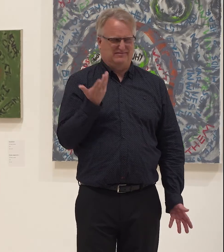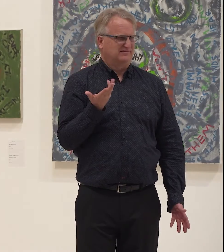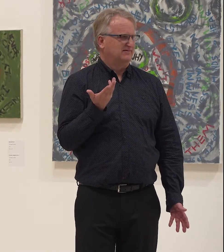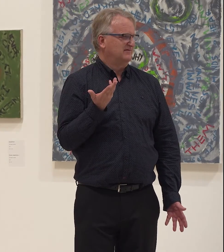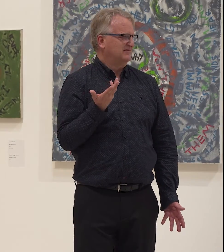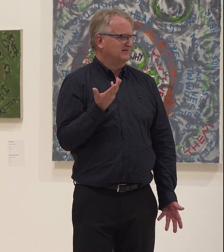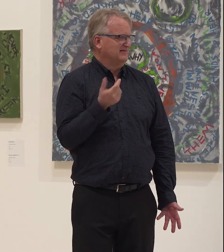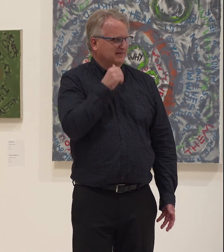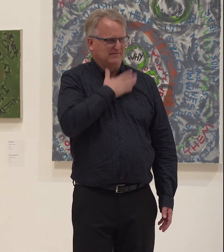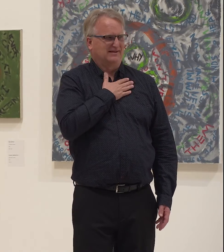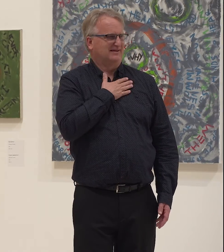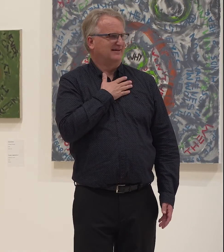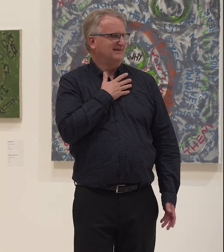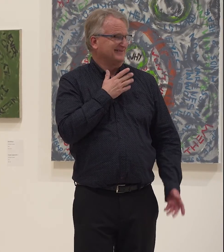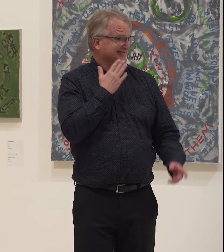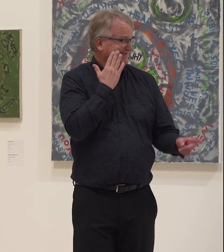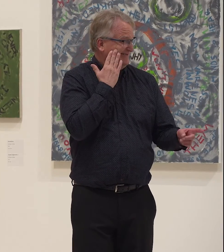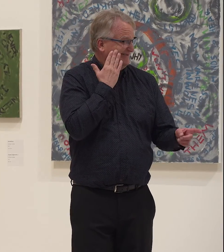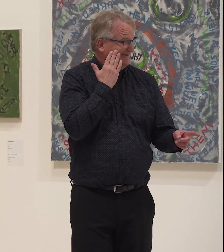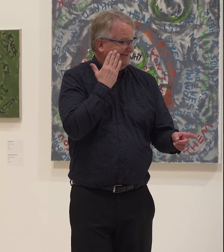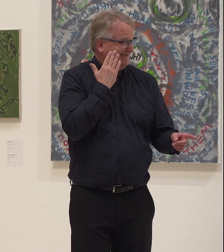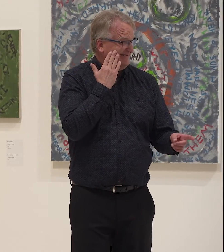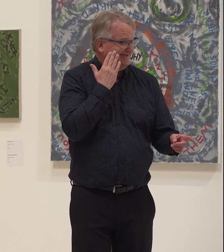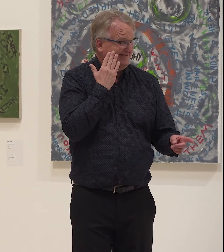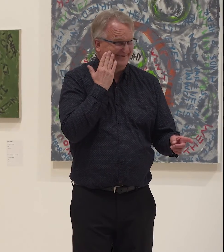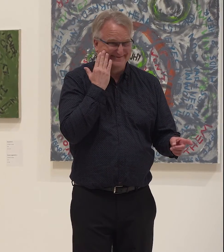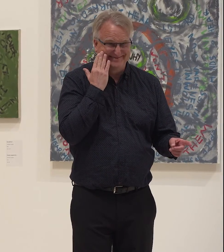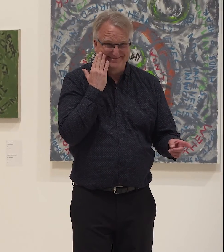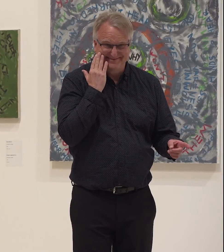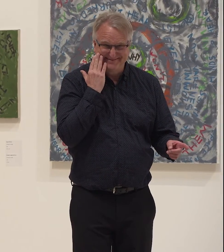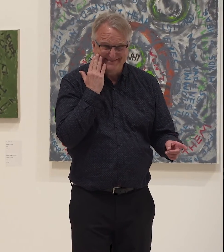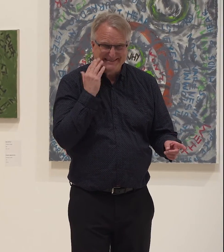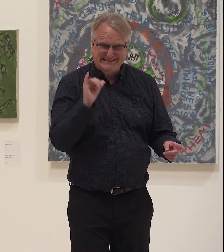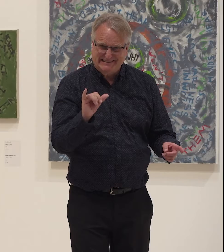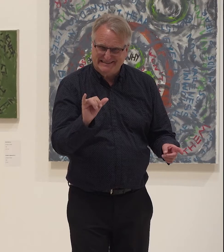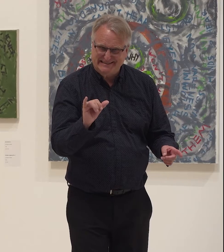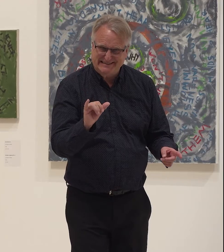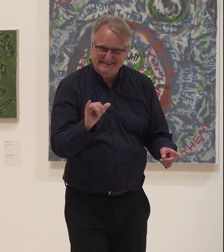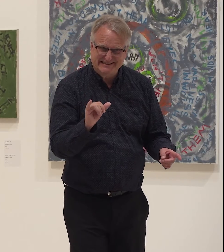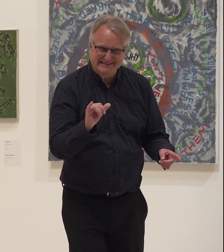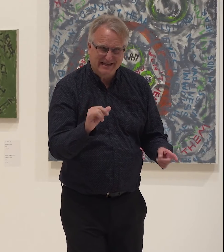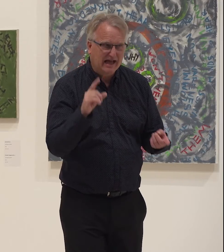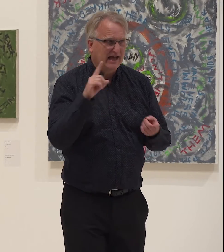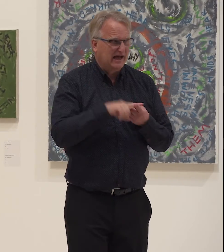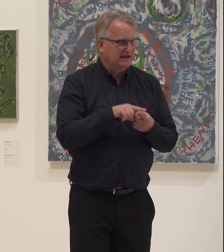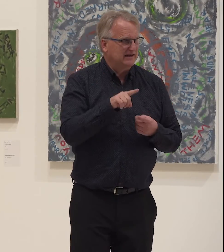And you have to ask the question, why aren't people showing up? Right? You may have experienced it yourself.